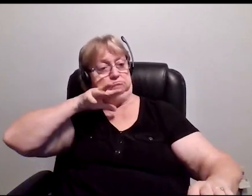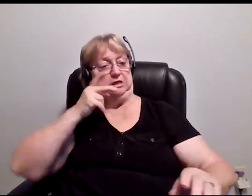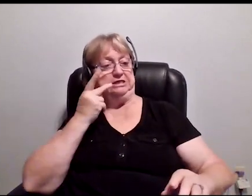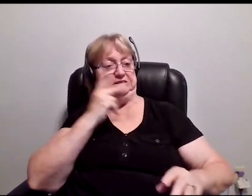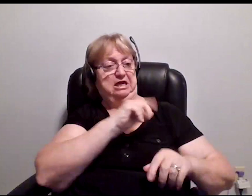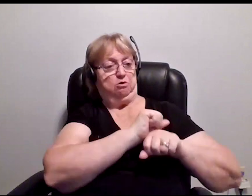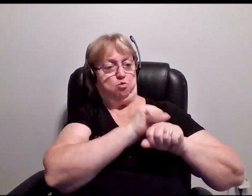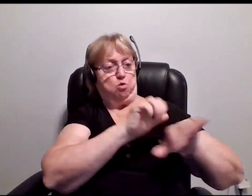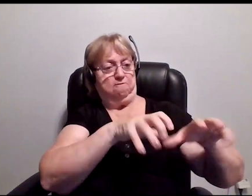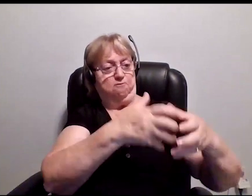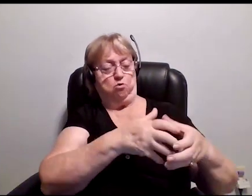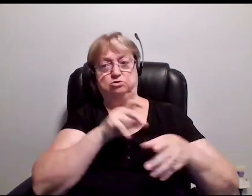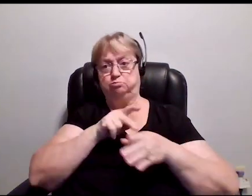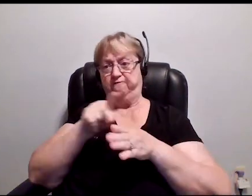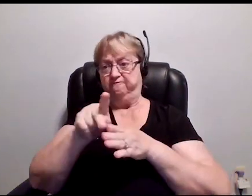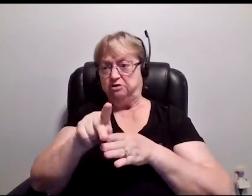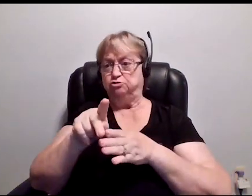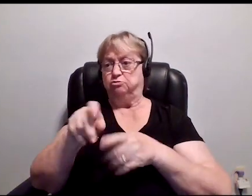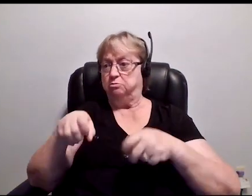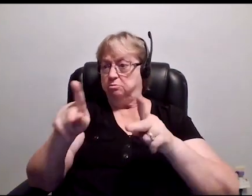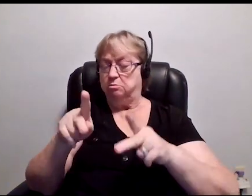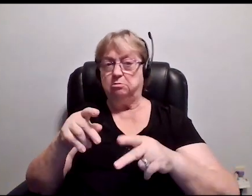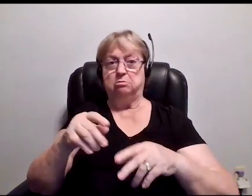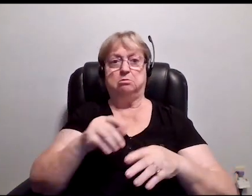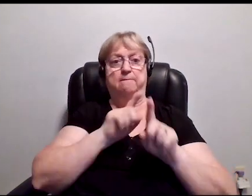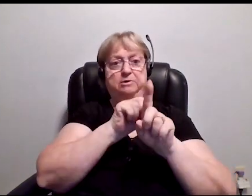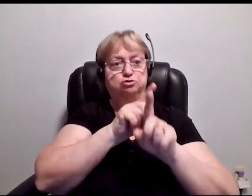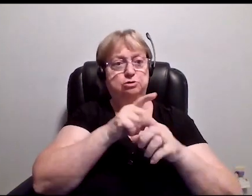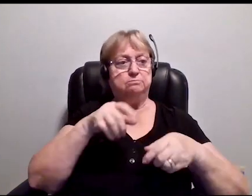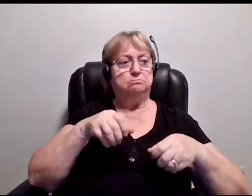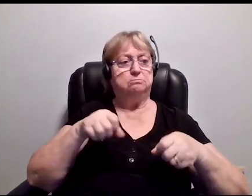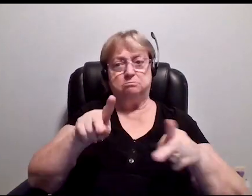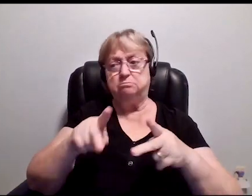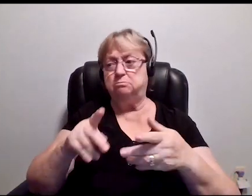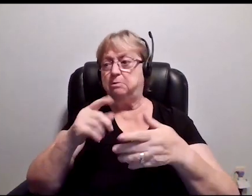and mentorship opportunities for disabled individuals and make sure that we are investigating